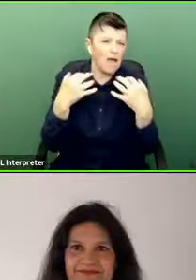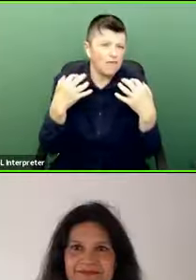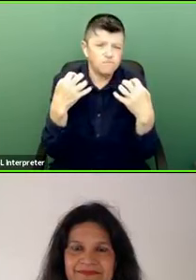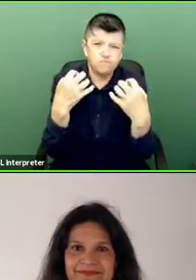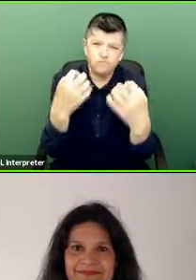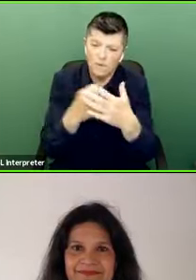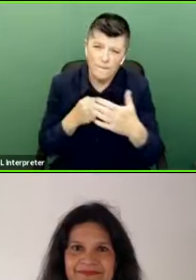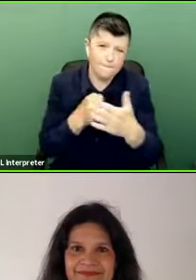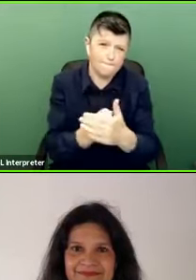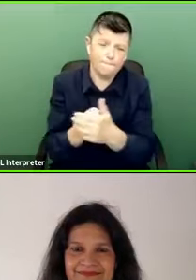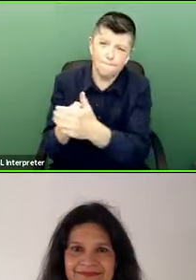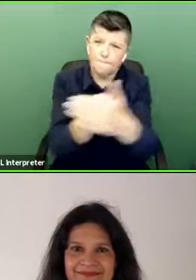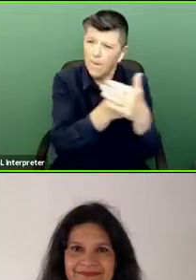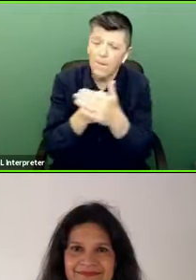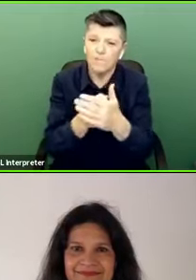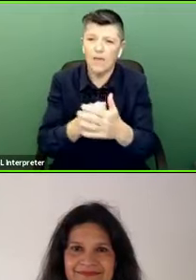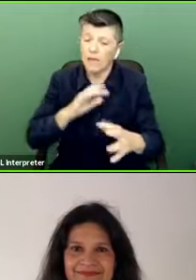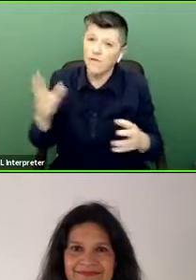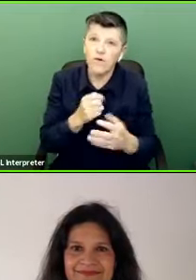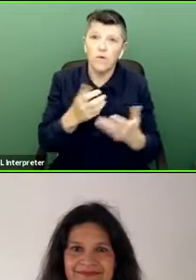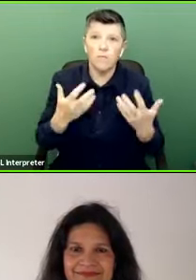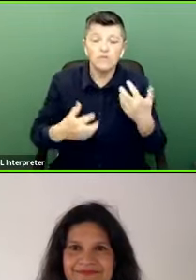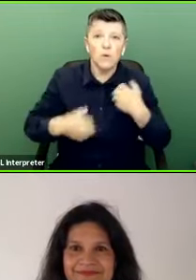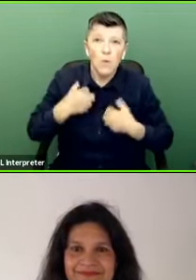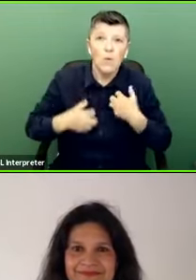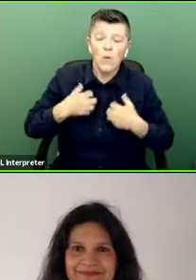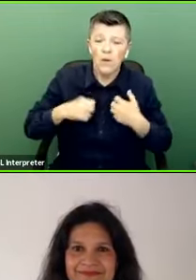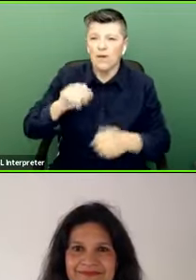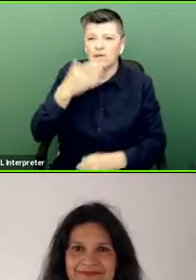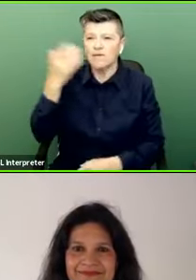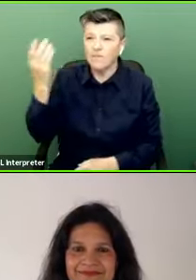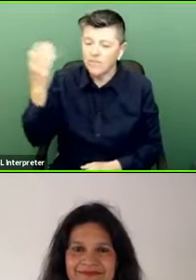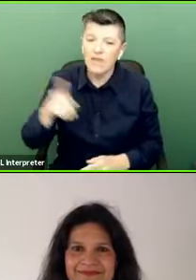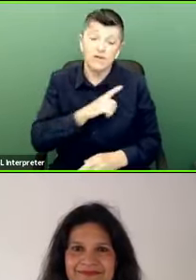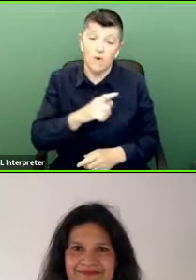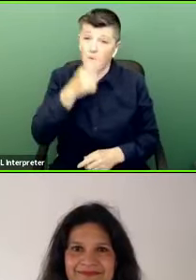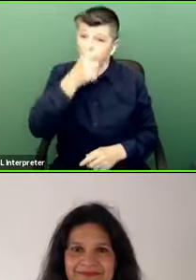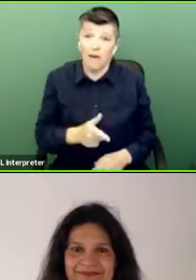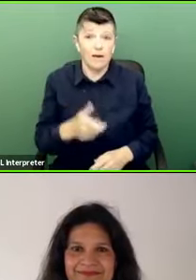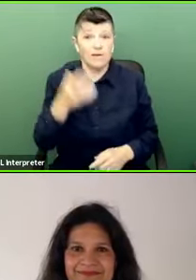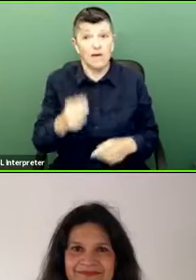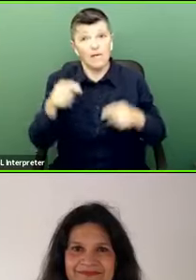of course we do and that's what's happening here today. Wollstonecraft life was short